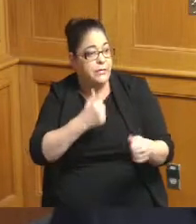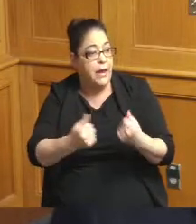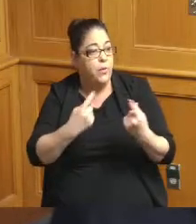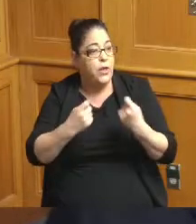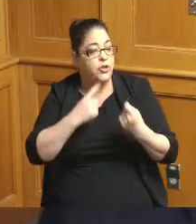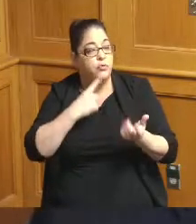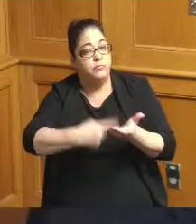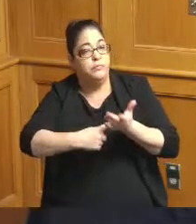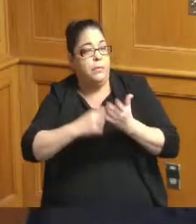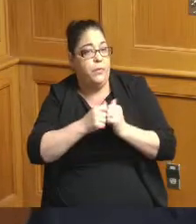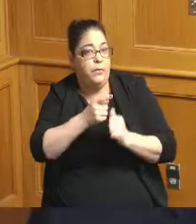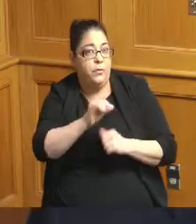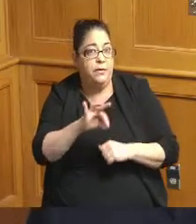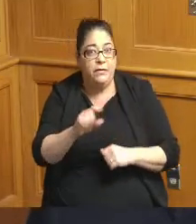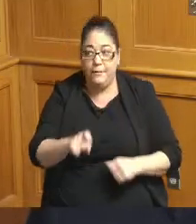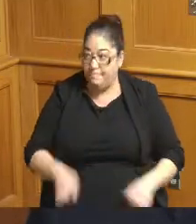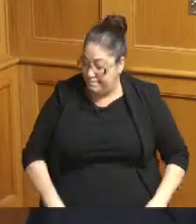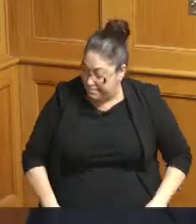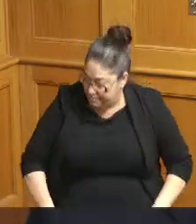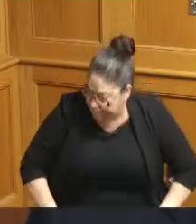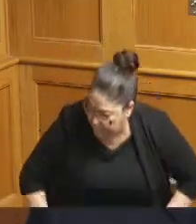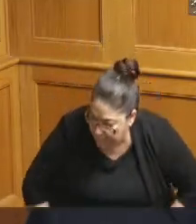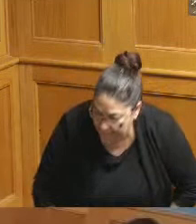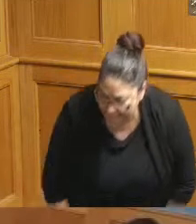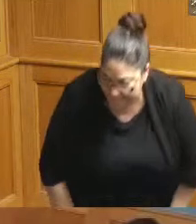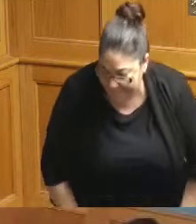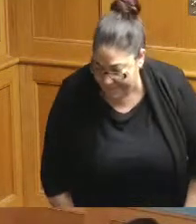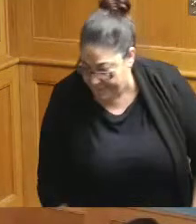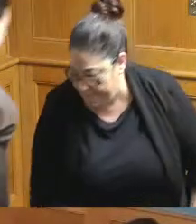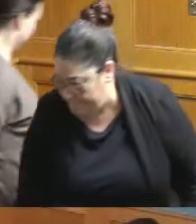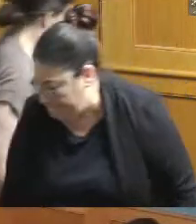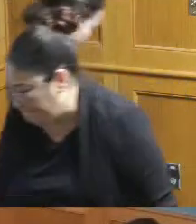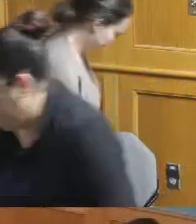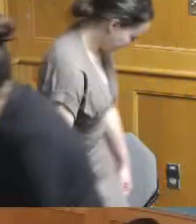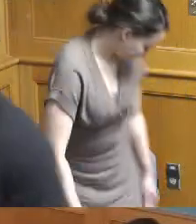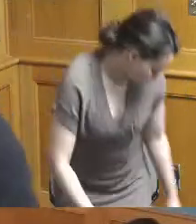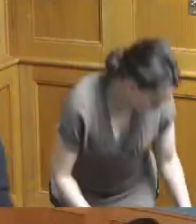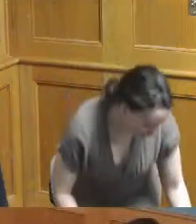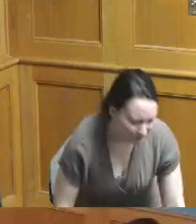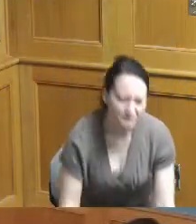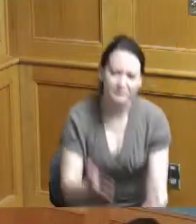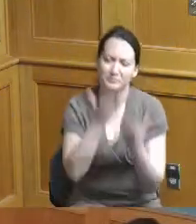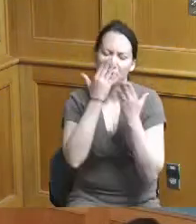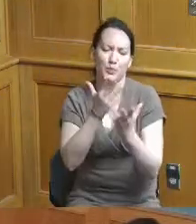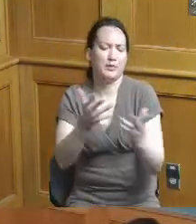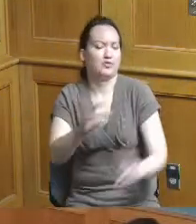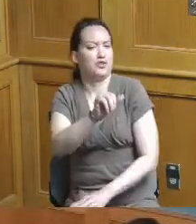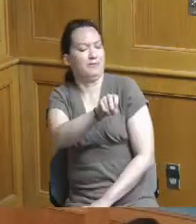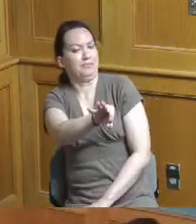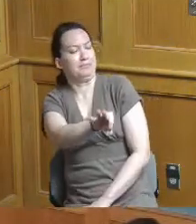any questions that we that we can at this point thank you so much Jeff excuse me as it relates